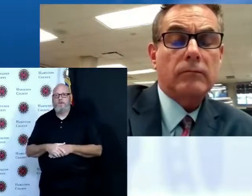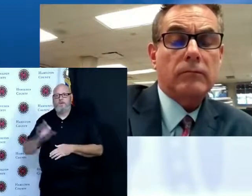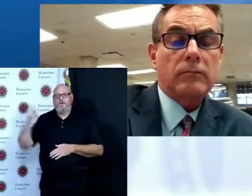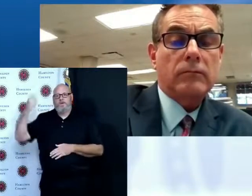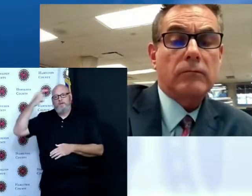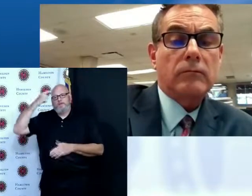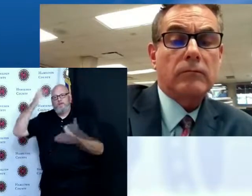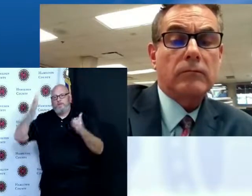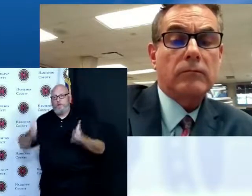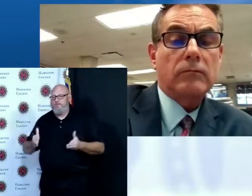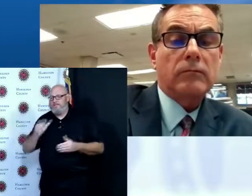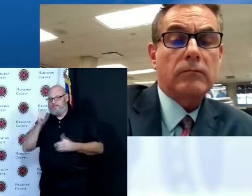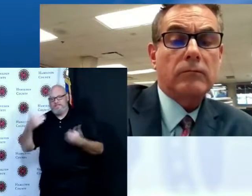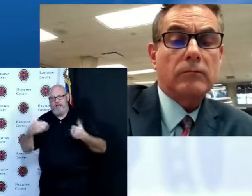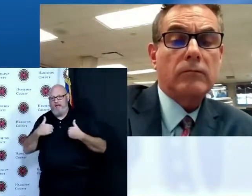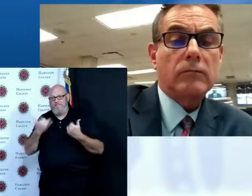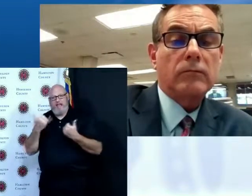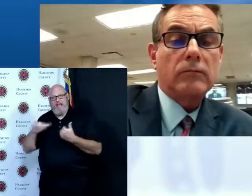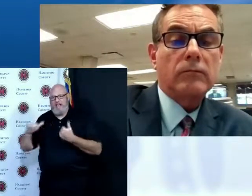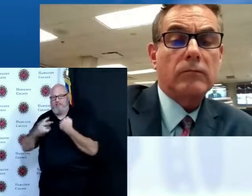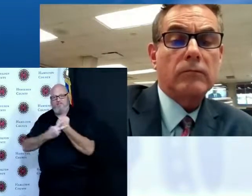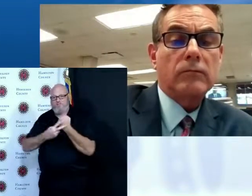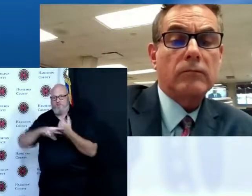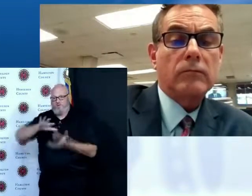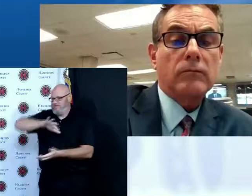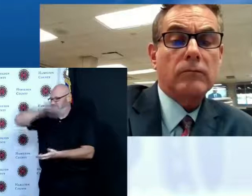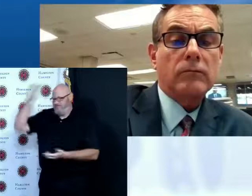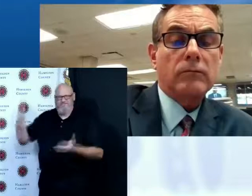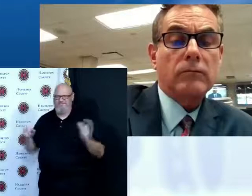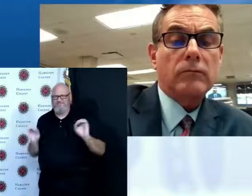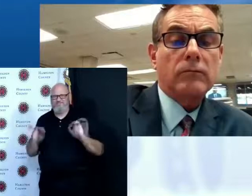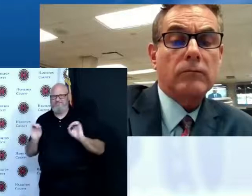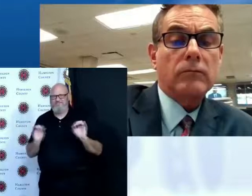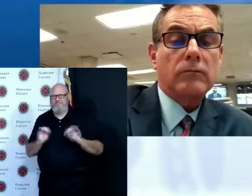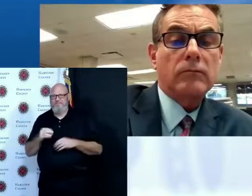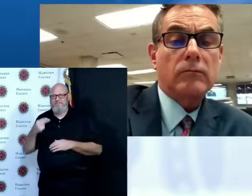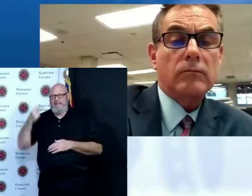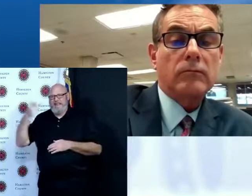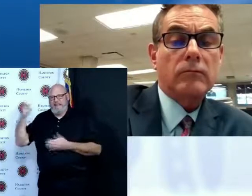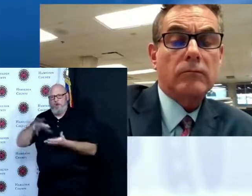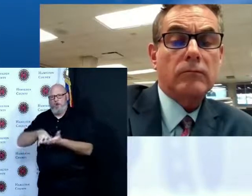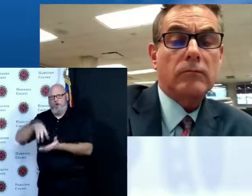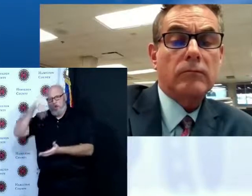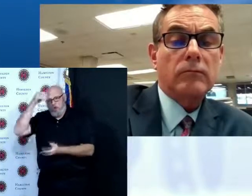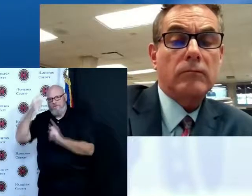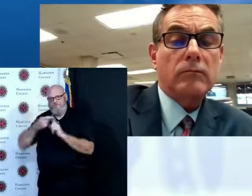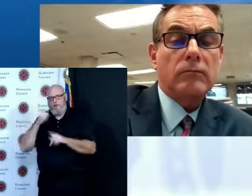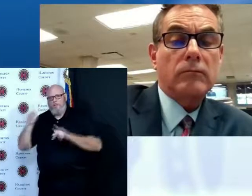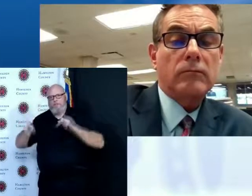decisions about eligibility and distribution I have advocated for Hamilton County as the Mayor